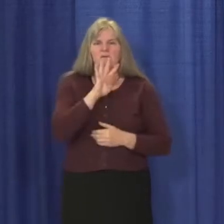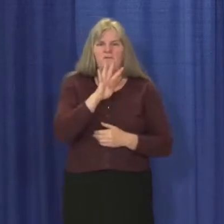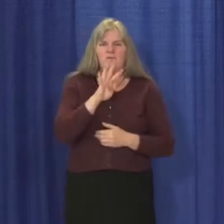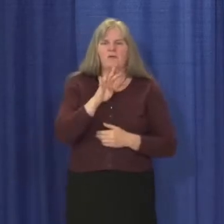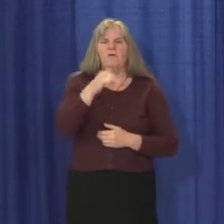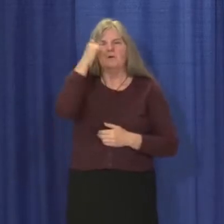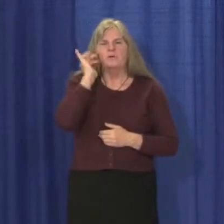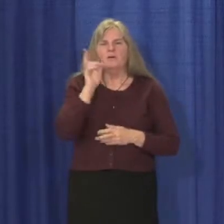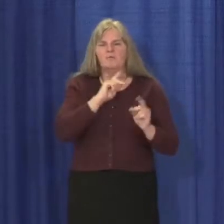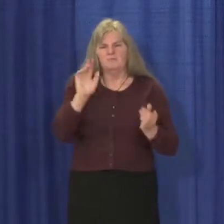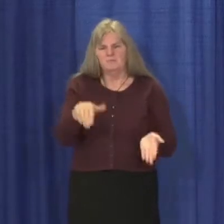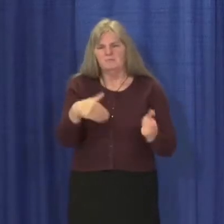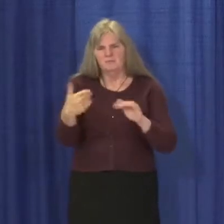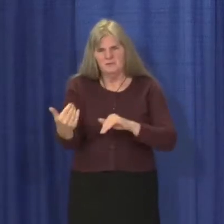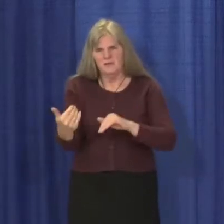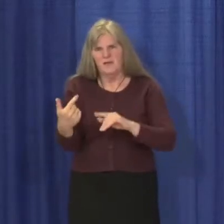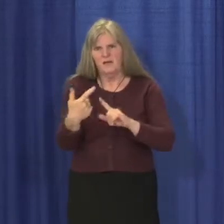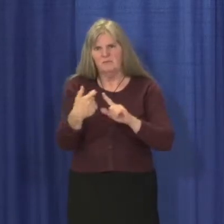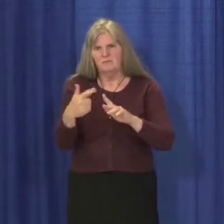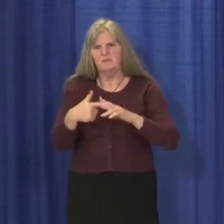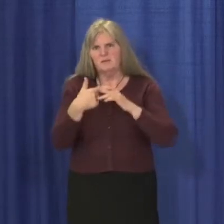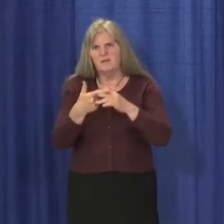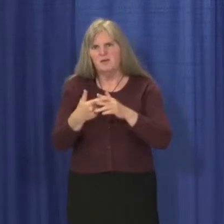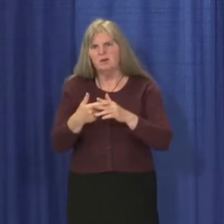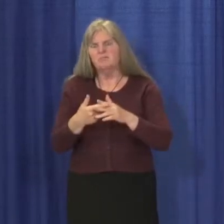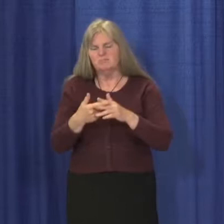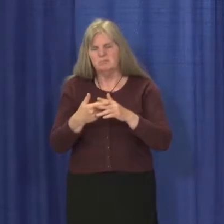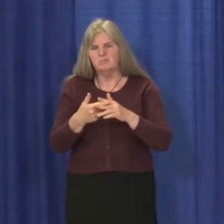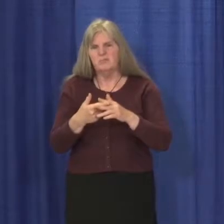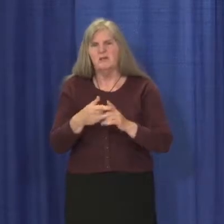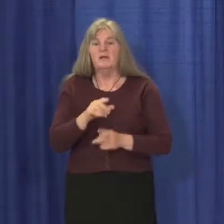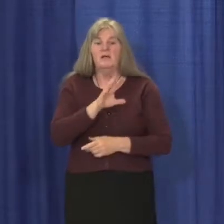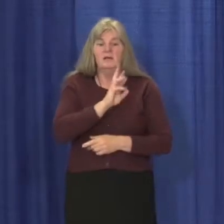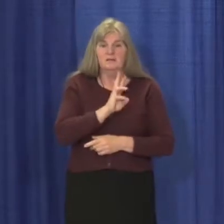Yukoners have died since the wave began in June and six since